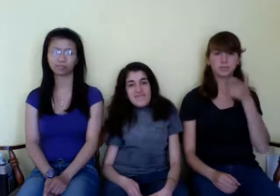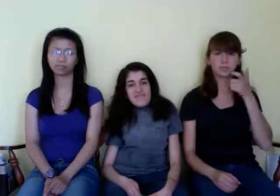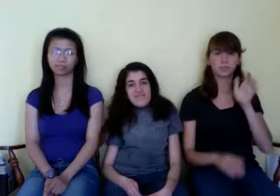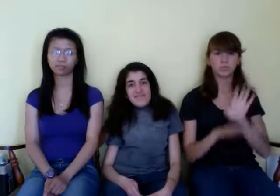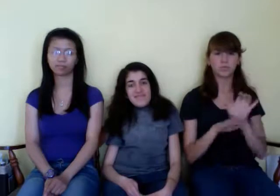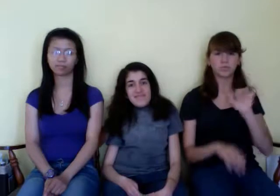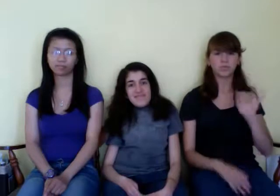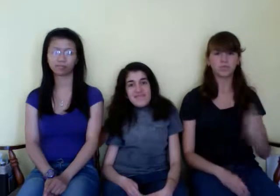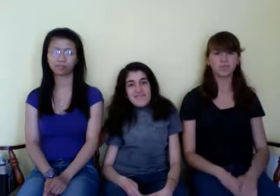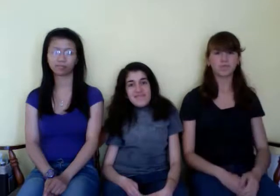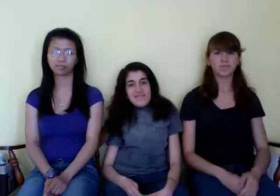I like to watch movies, too. Nice to meet you. Bye! Thanks! Bye! Bye!